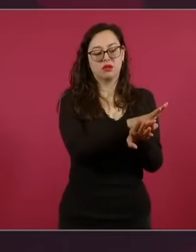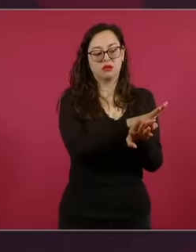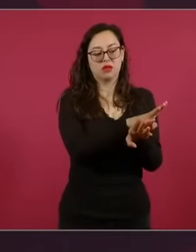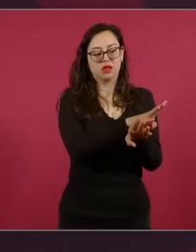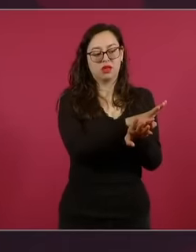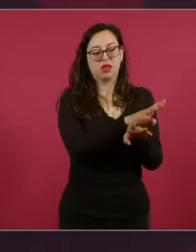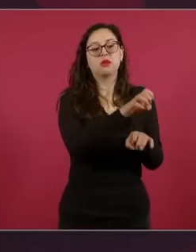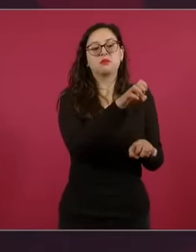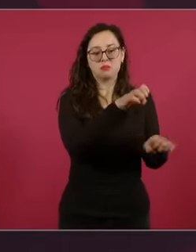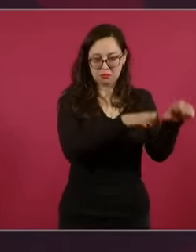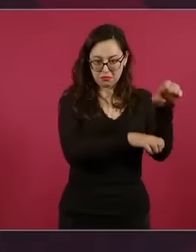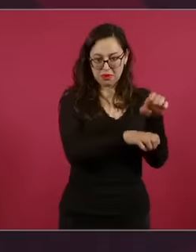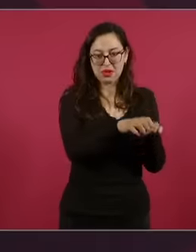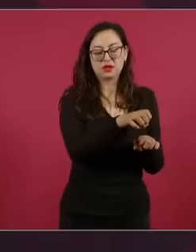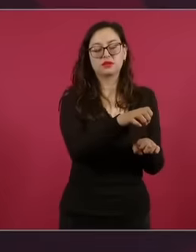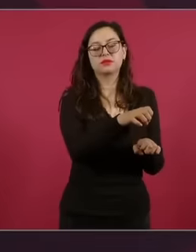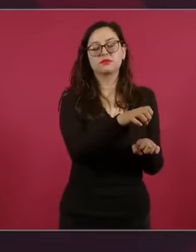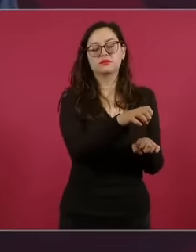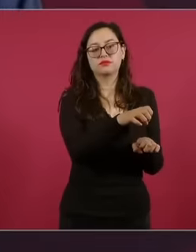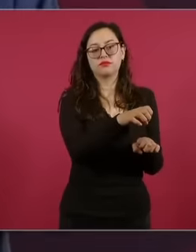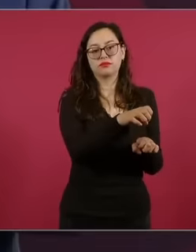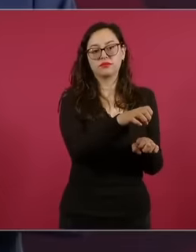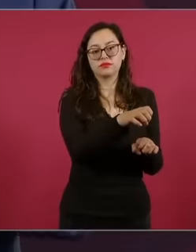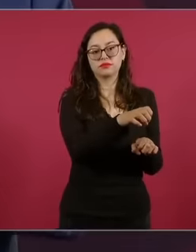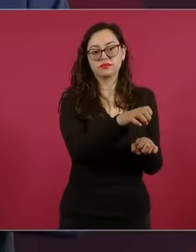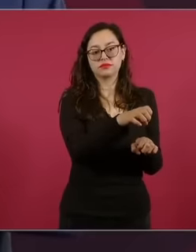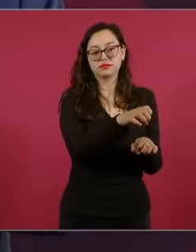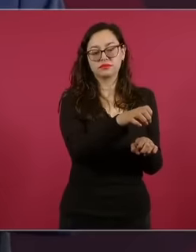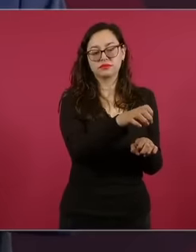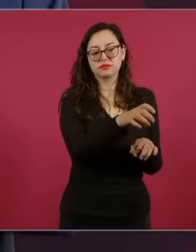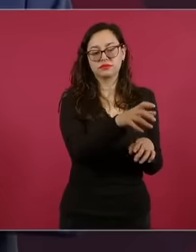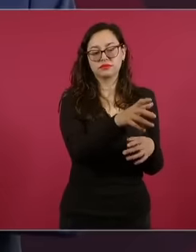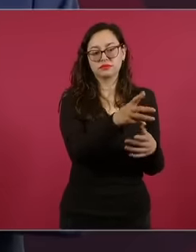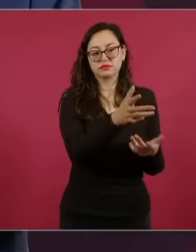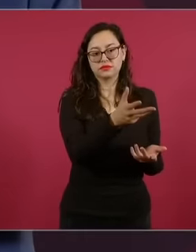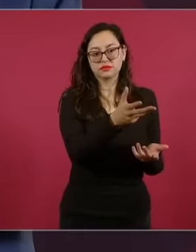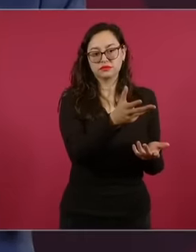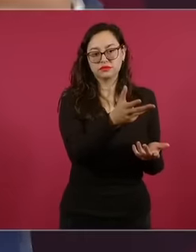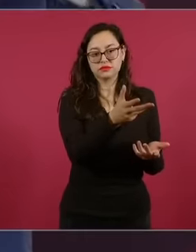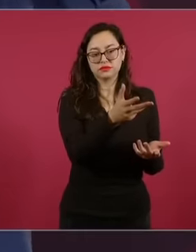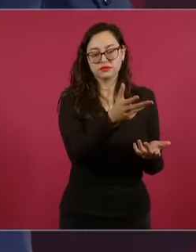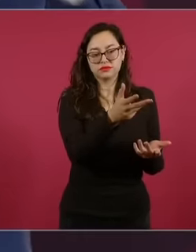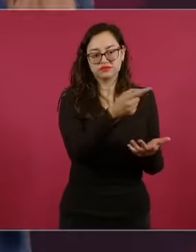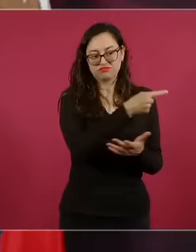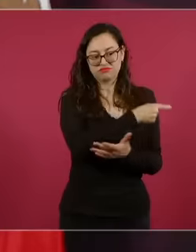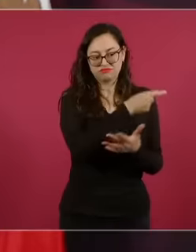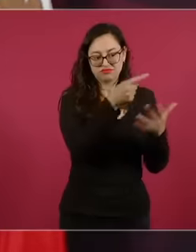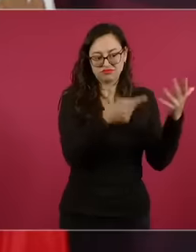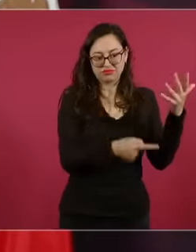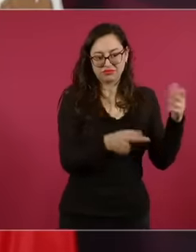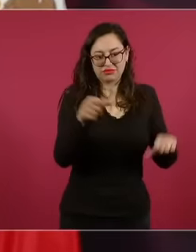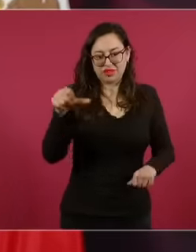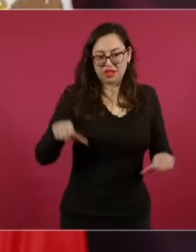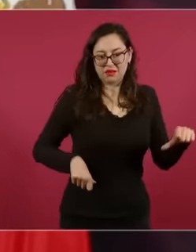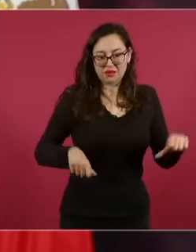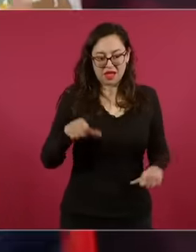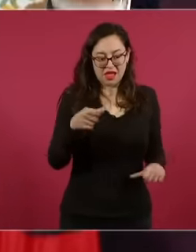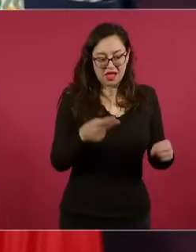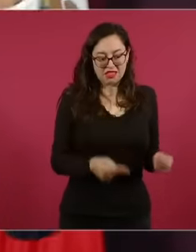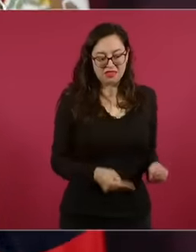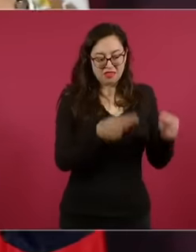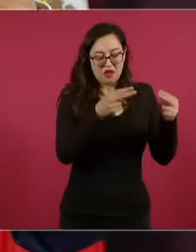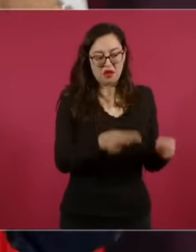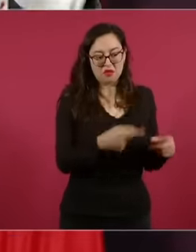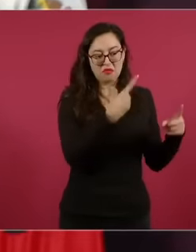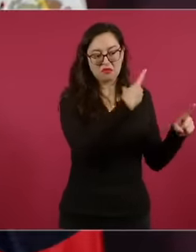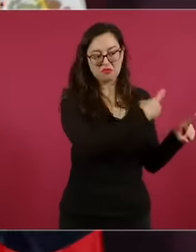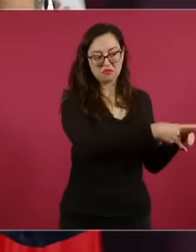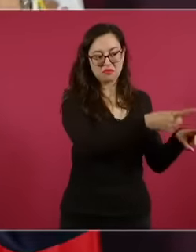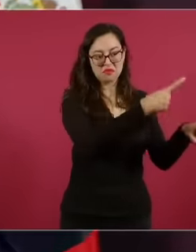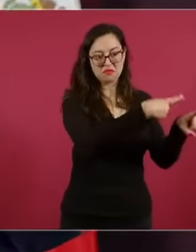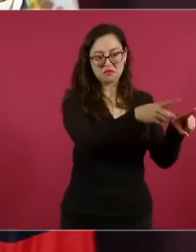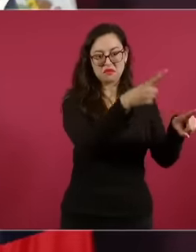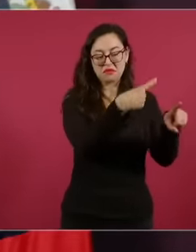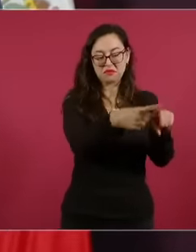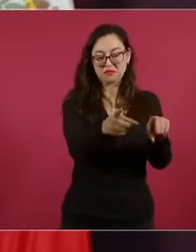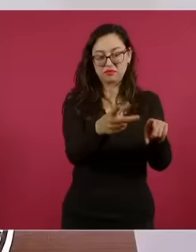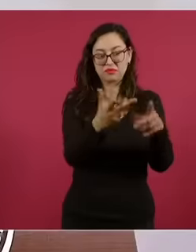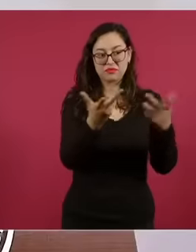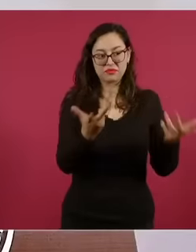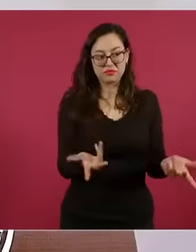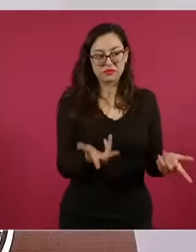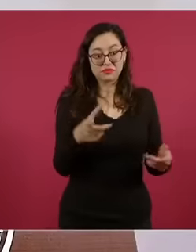companies, they are dedicated to other activities and the government was their